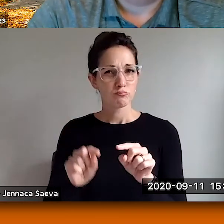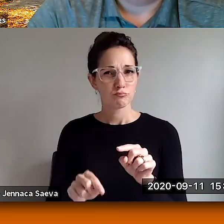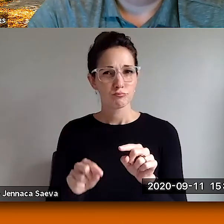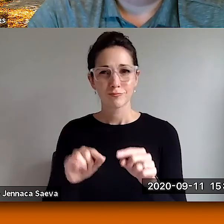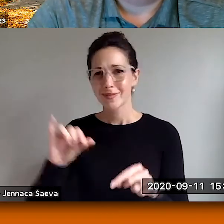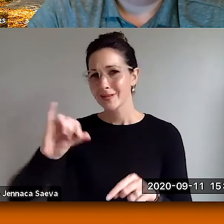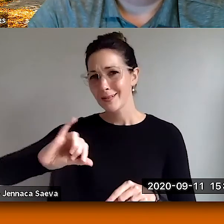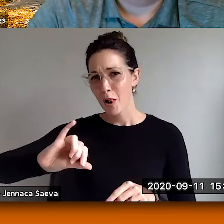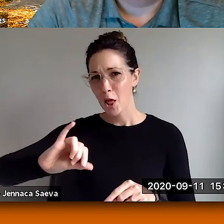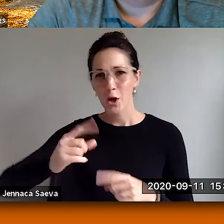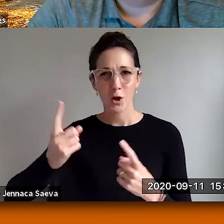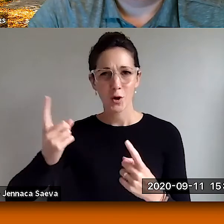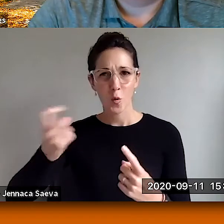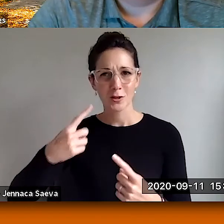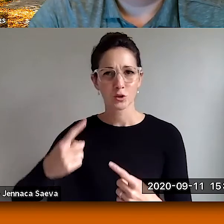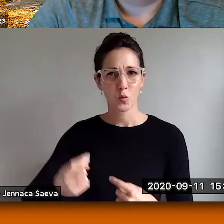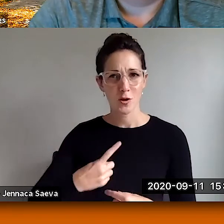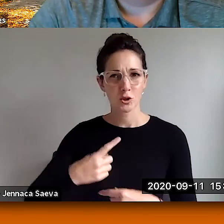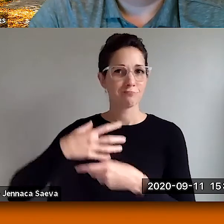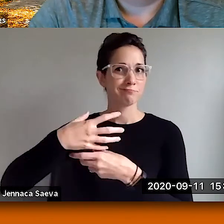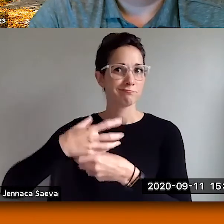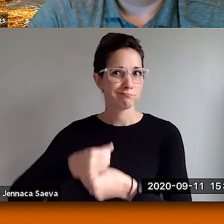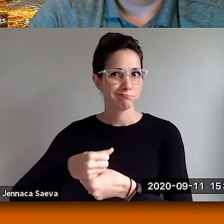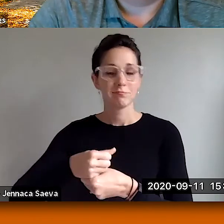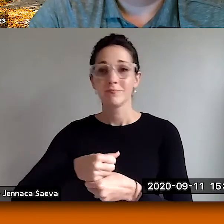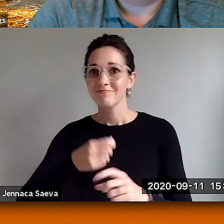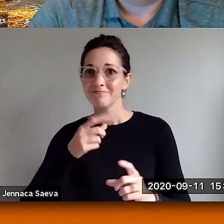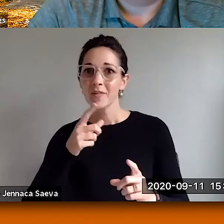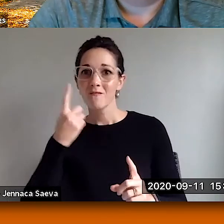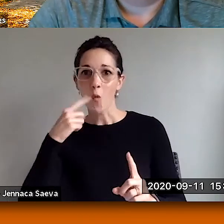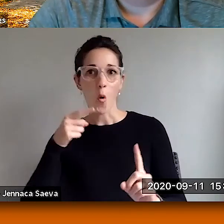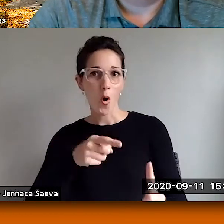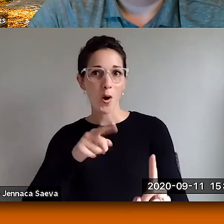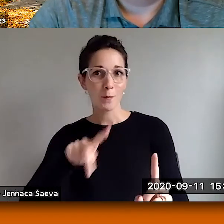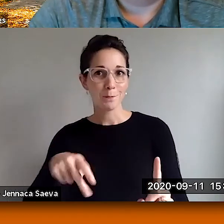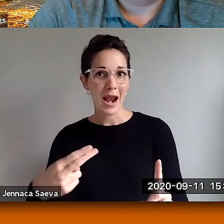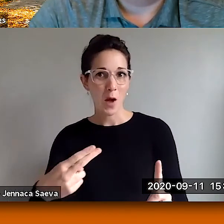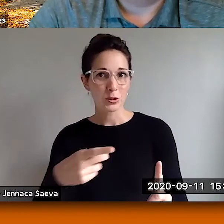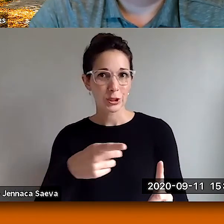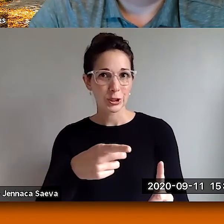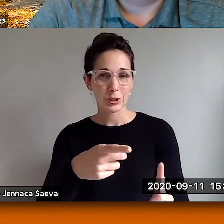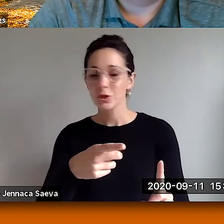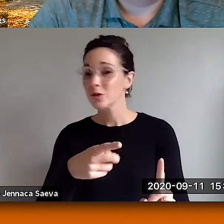This is directed towards Peter, and then, David and Becca, if you want to add anything.